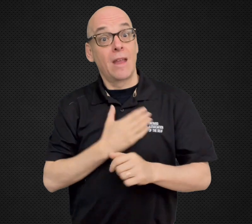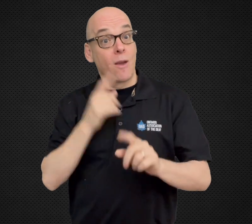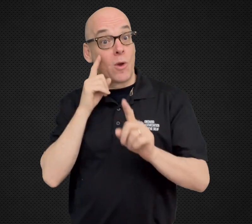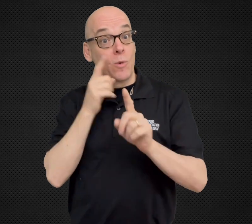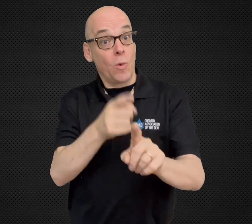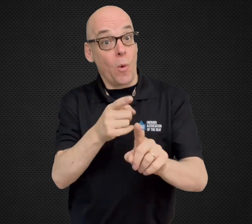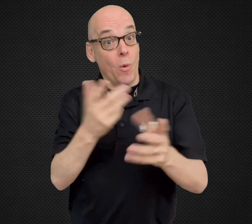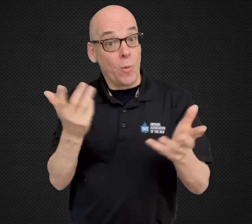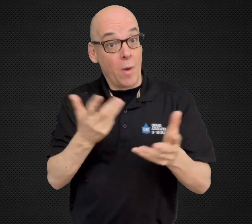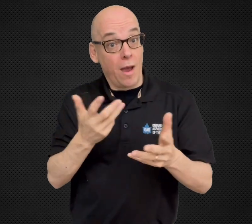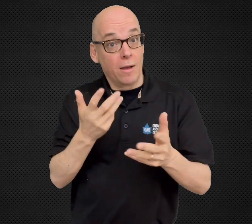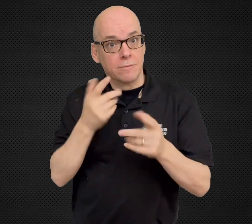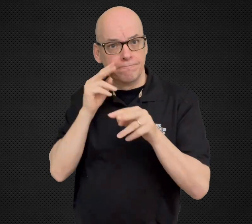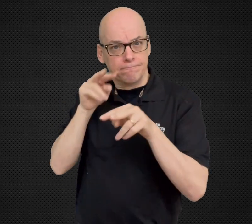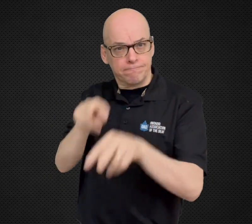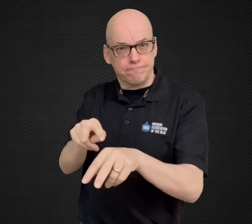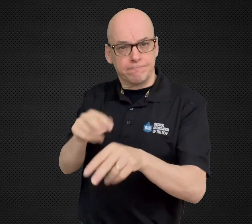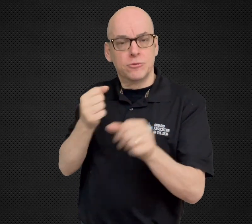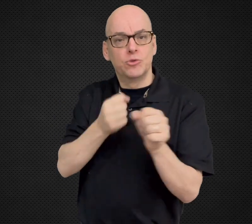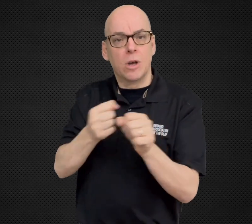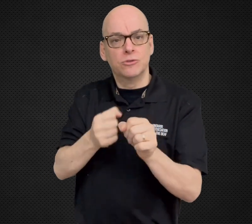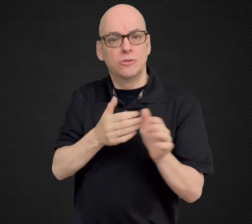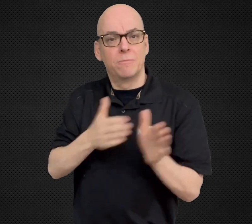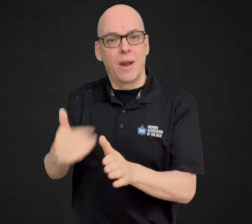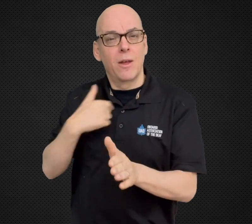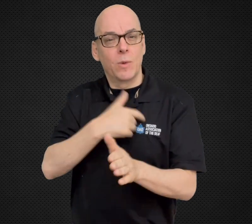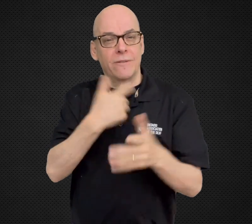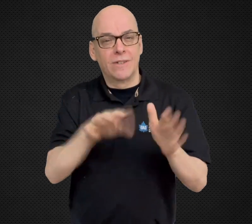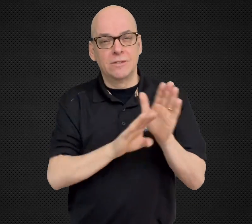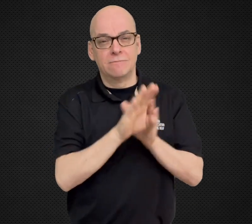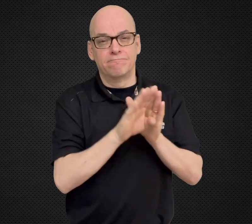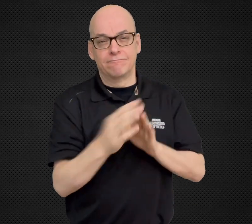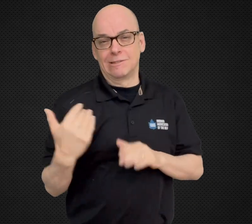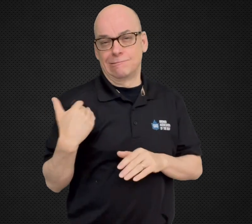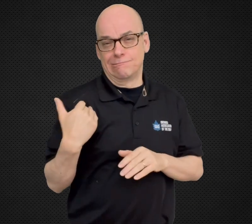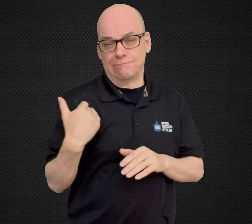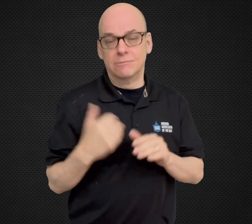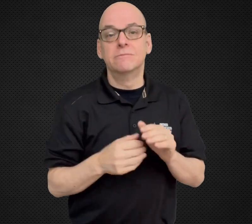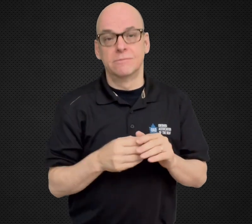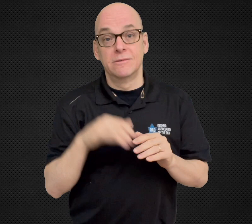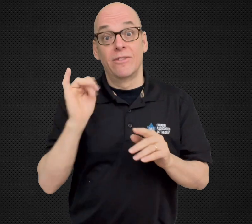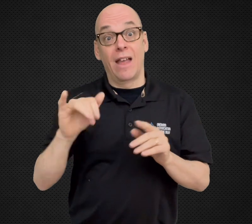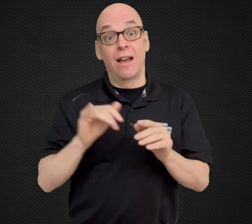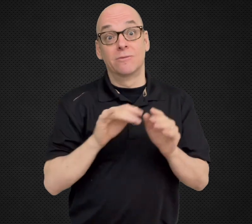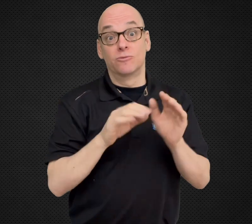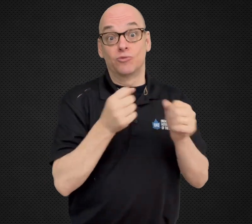Our goal is to continue working with our new Strategy Plan that we recently developed.